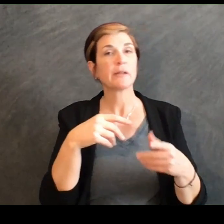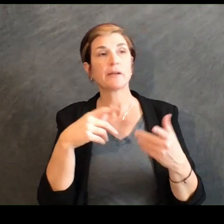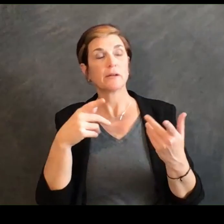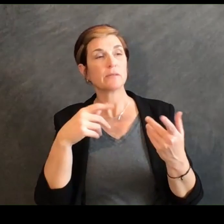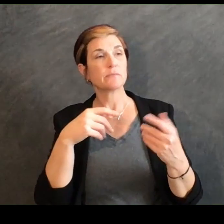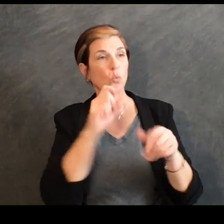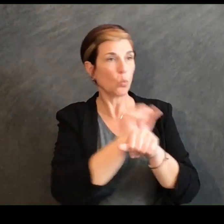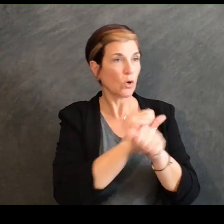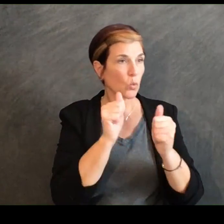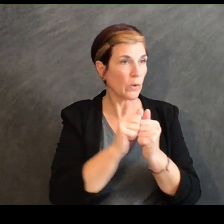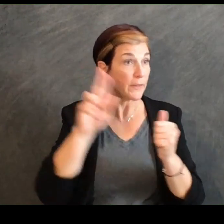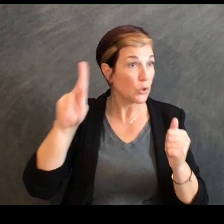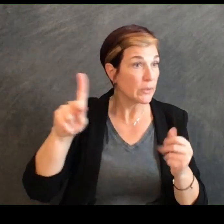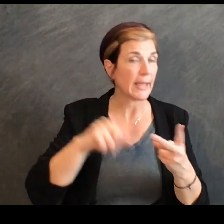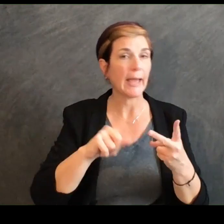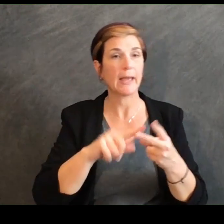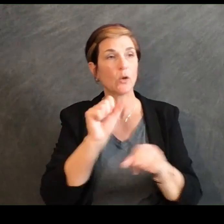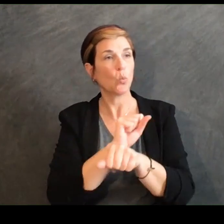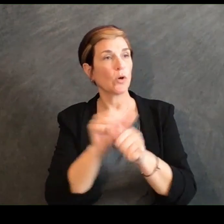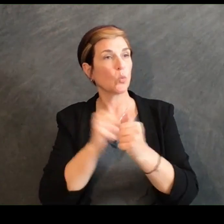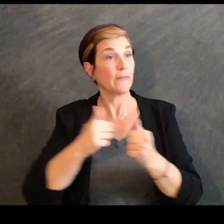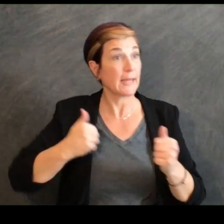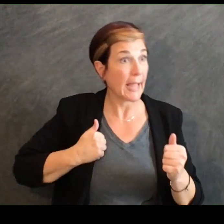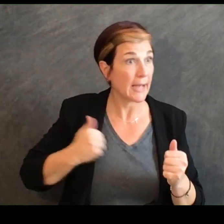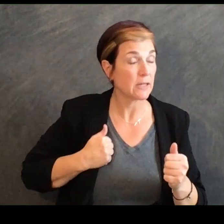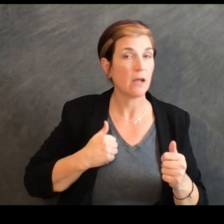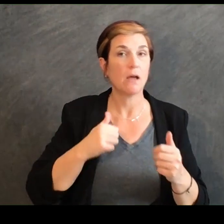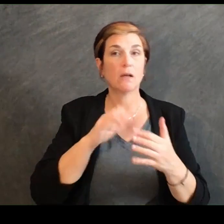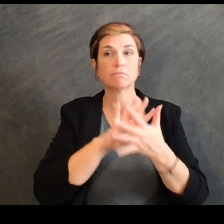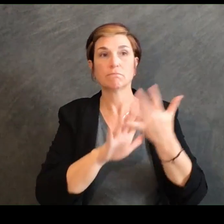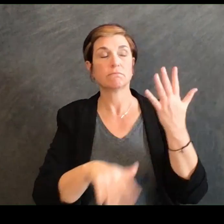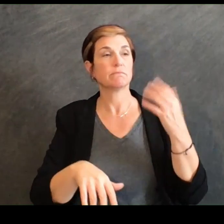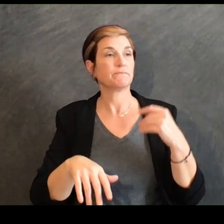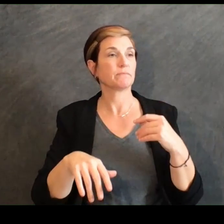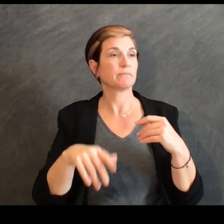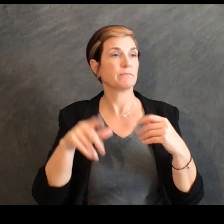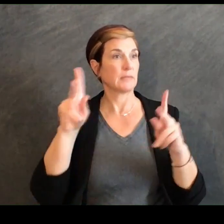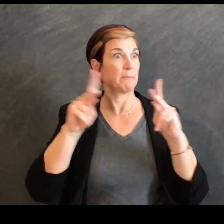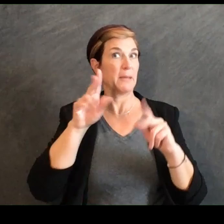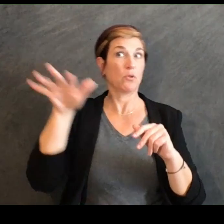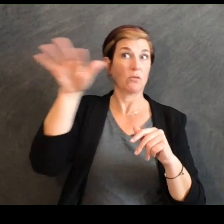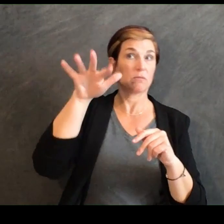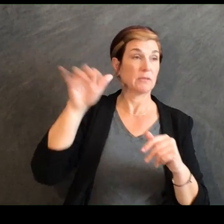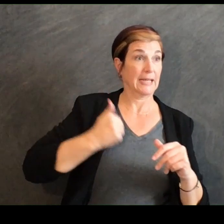Canada they took their people back in Canada's approximately 600 people UK